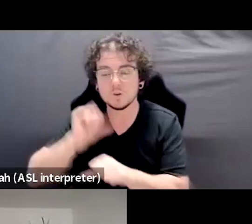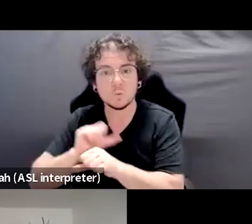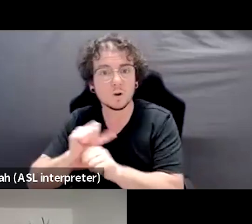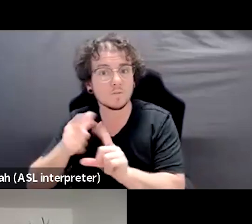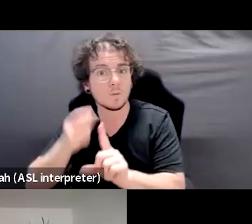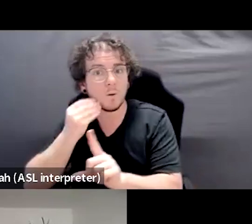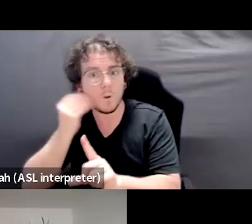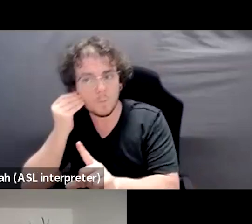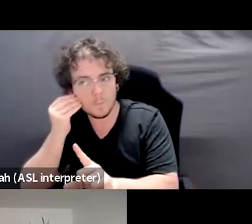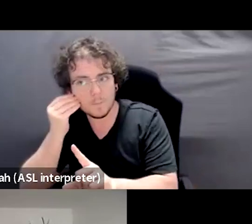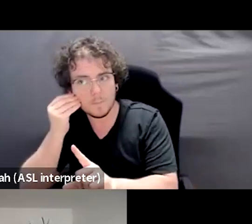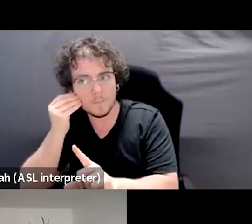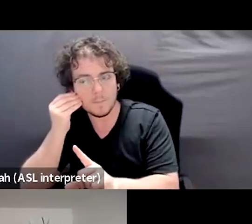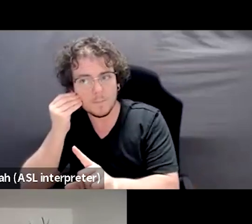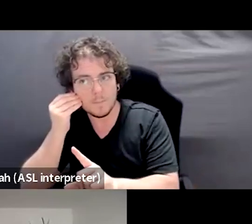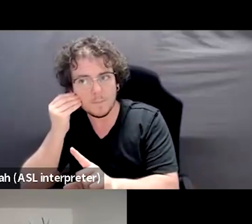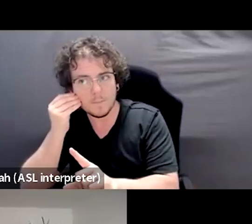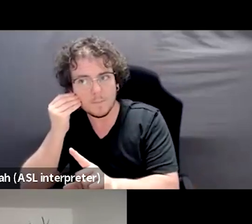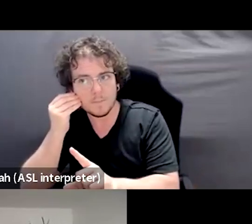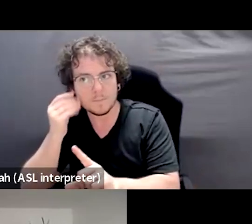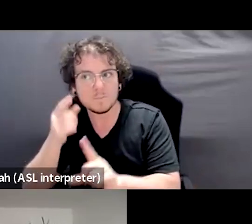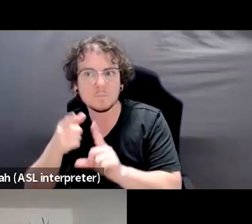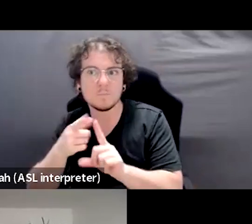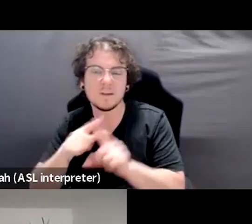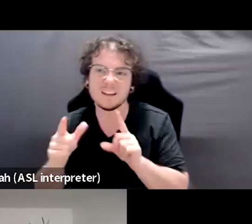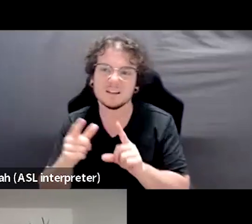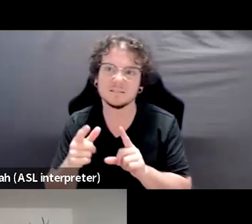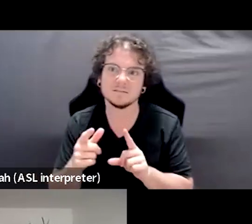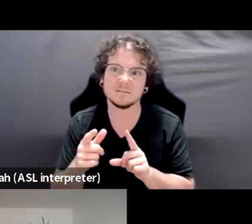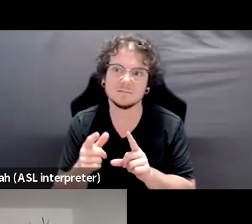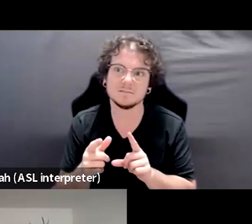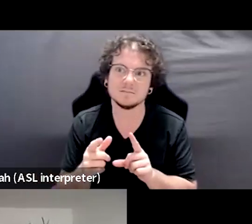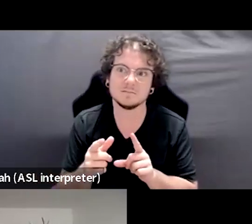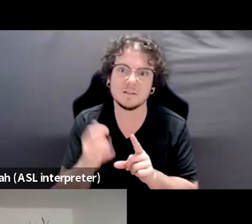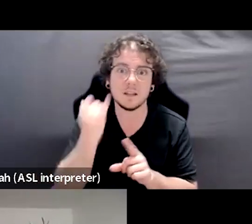to work in Toronto otherwise. But if it's remote and you would have been working somewhere with